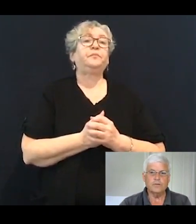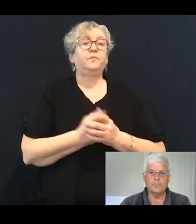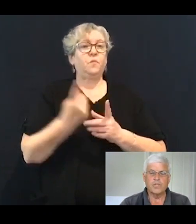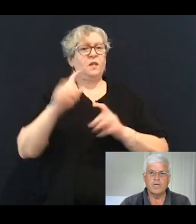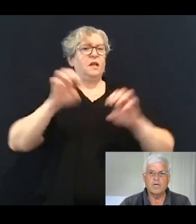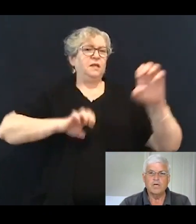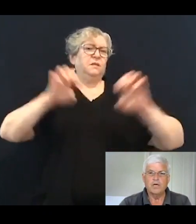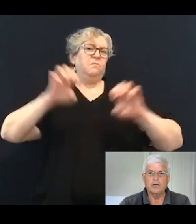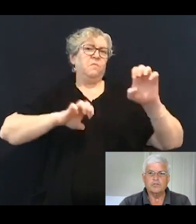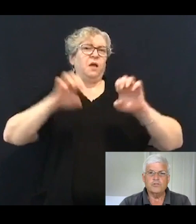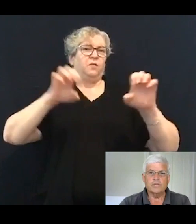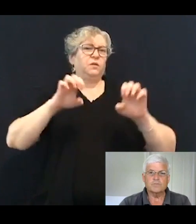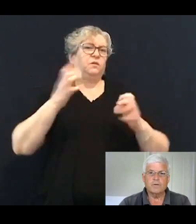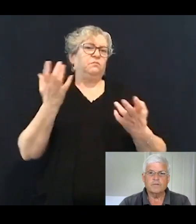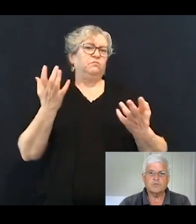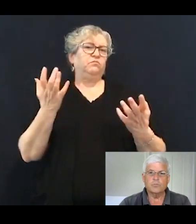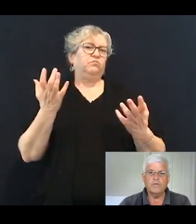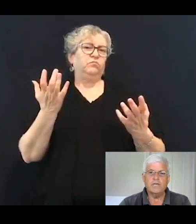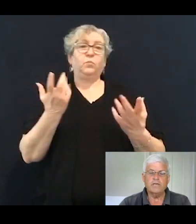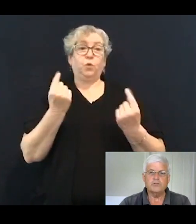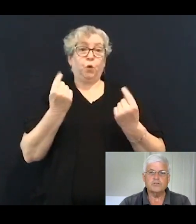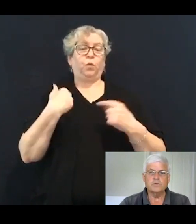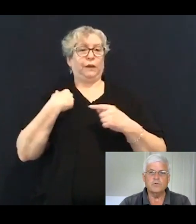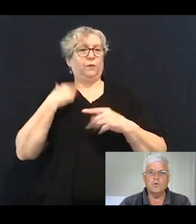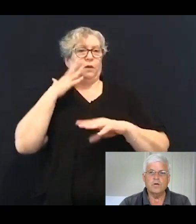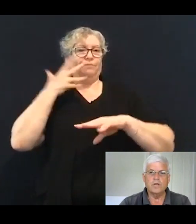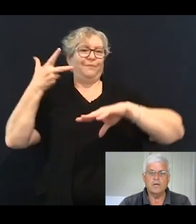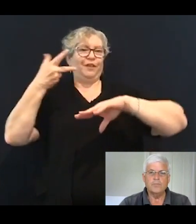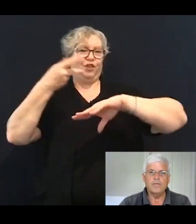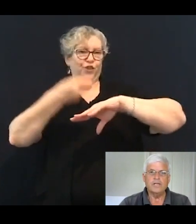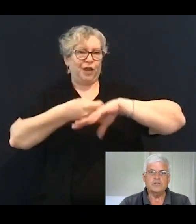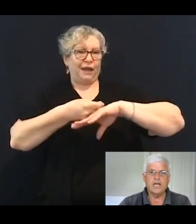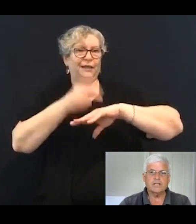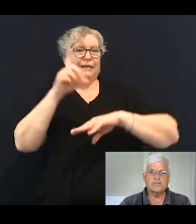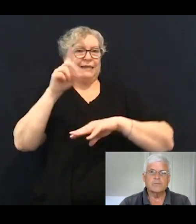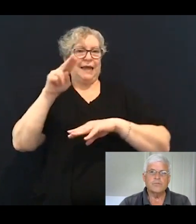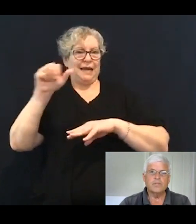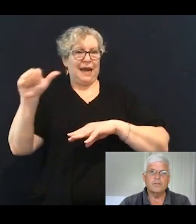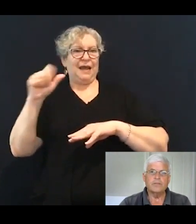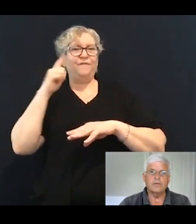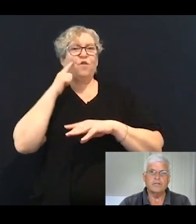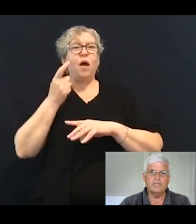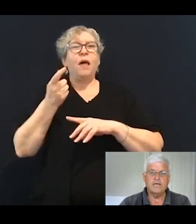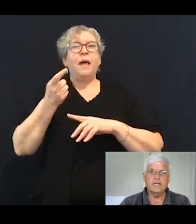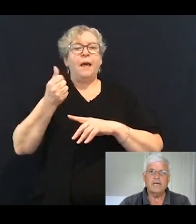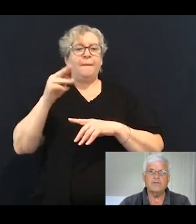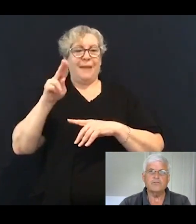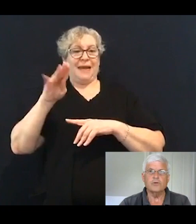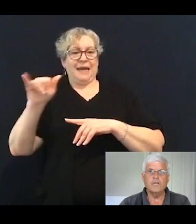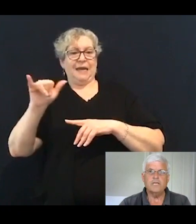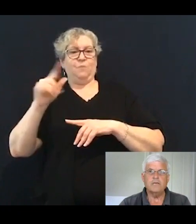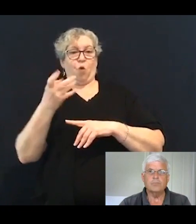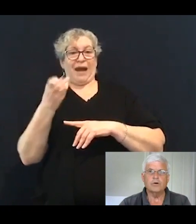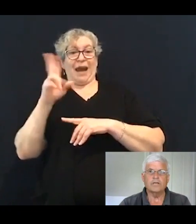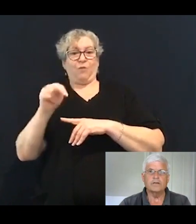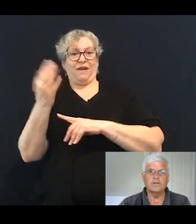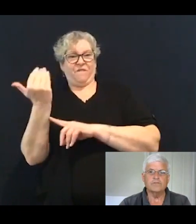So the experiments will be to inject the DNA for the mini protocadherin-15's